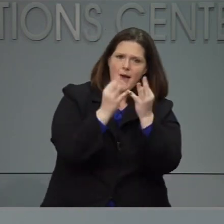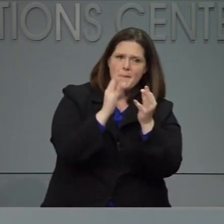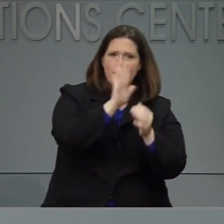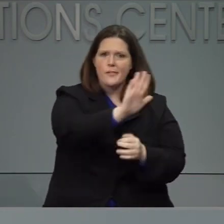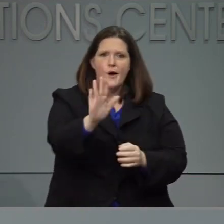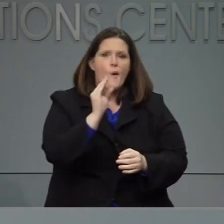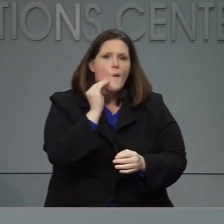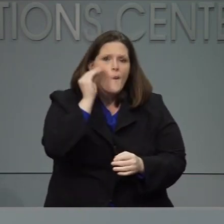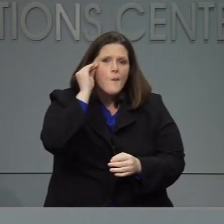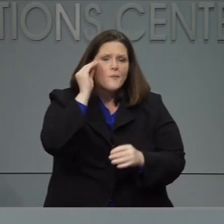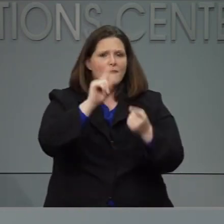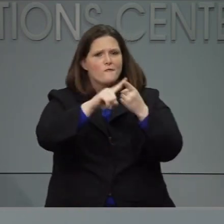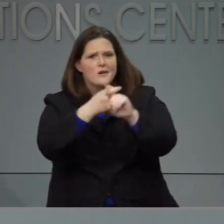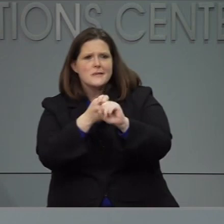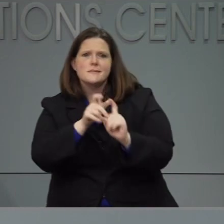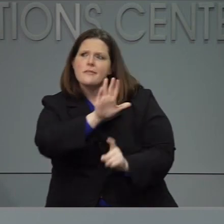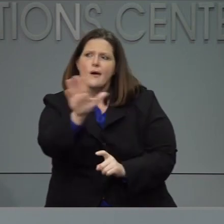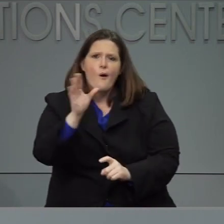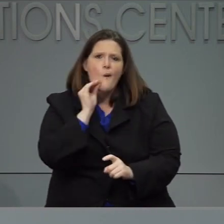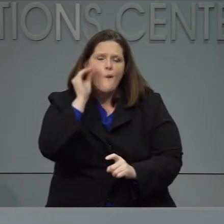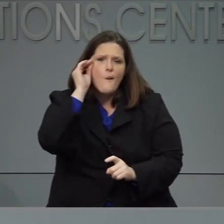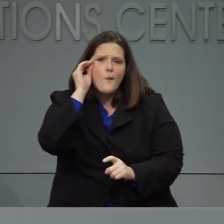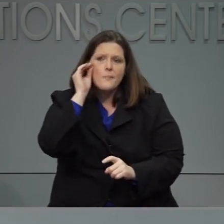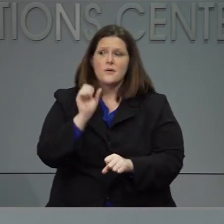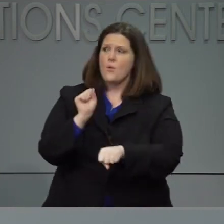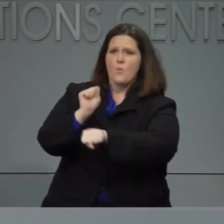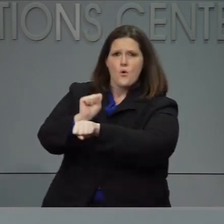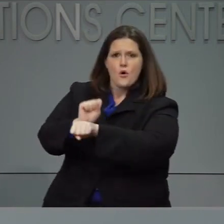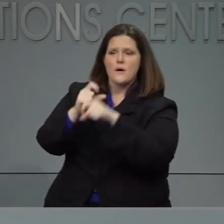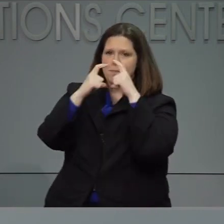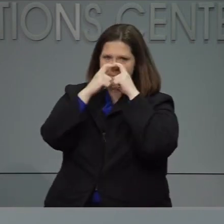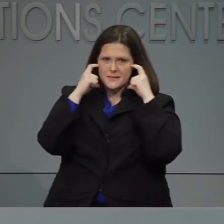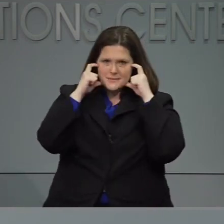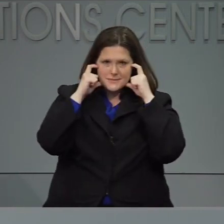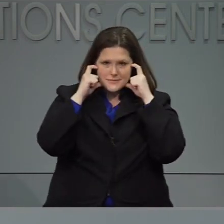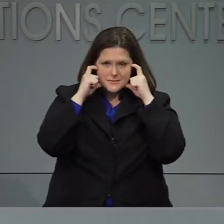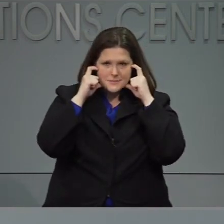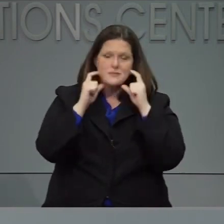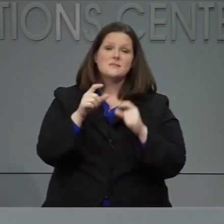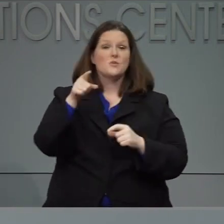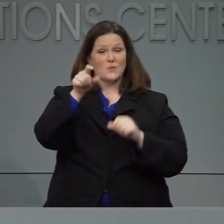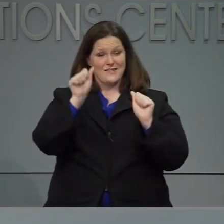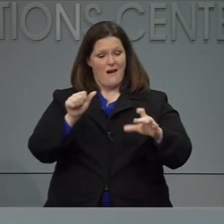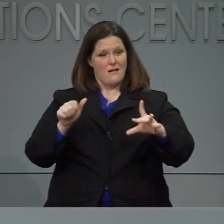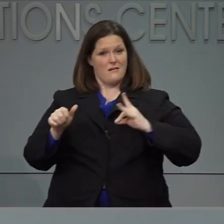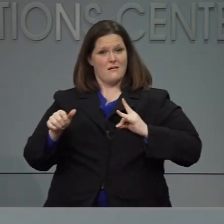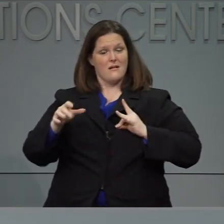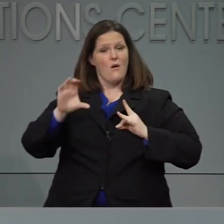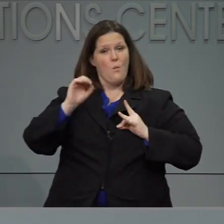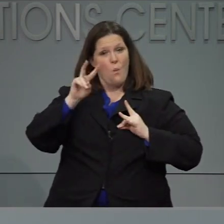REMEMBER YOU CAN HAVE COVID-19 AND NOT KNOW IT. OR WAIT 6 FEET APART.